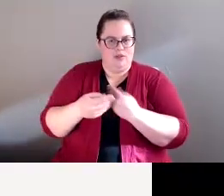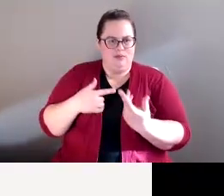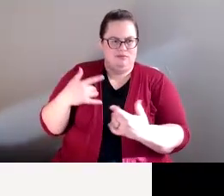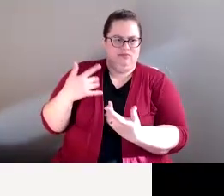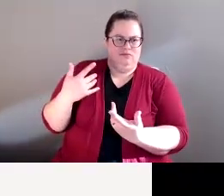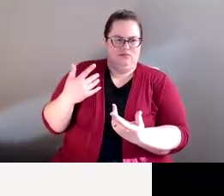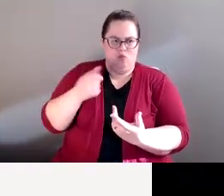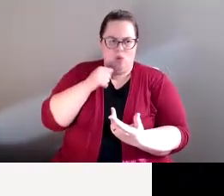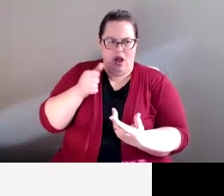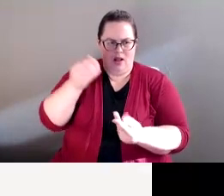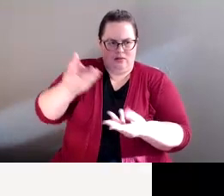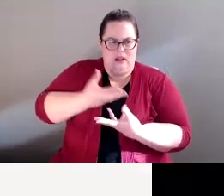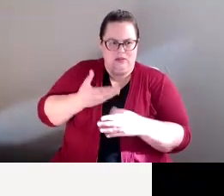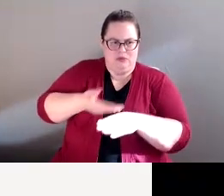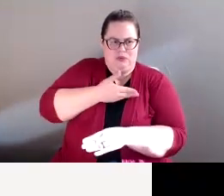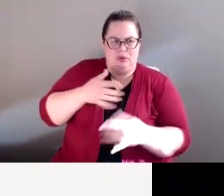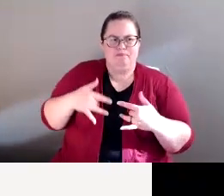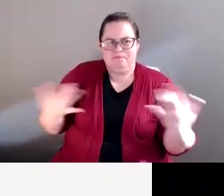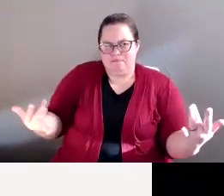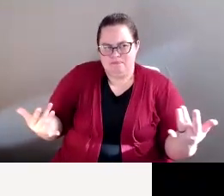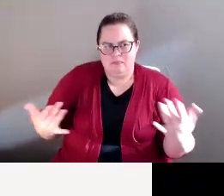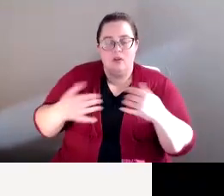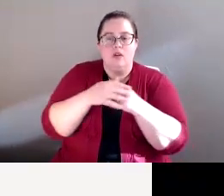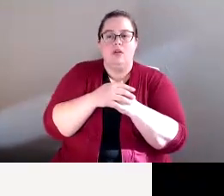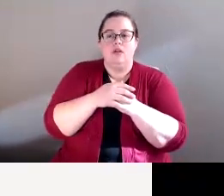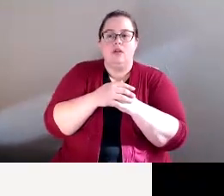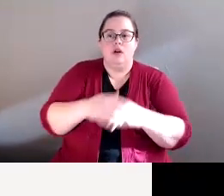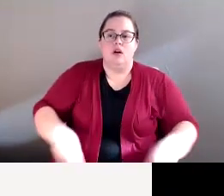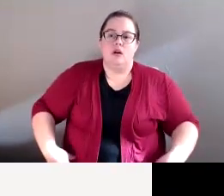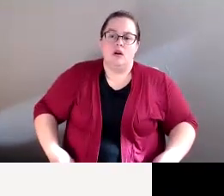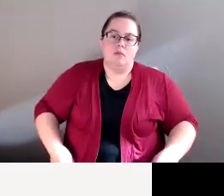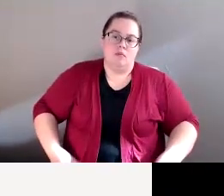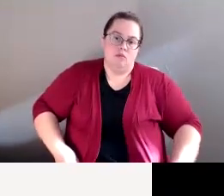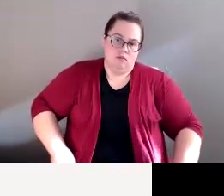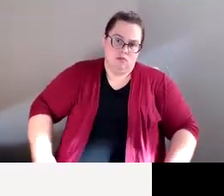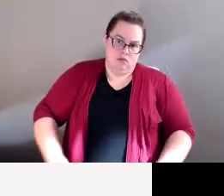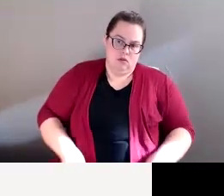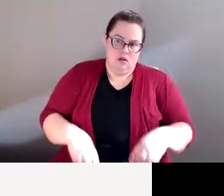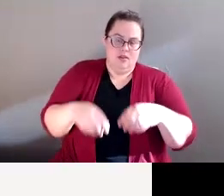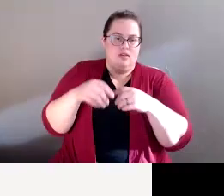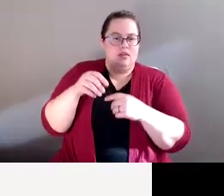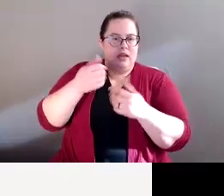The, executive director of, the California Virtual Campus, CVC,